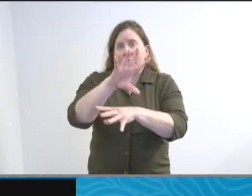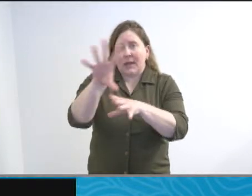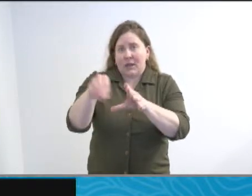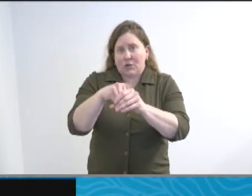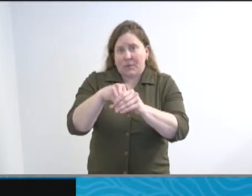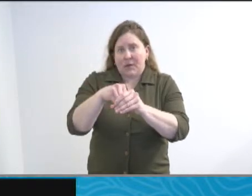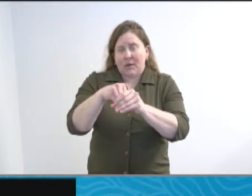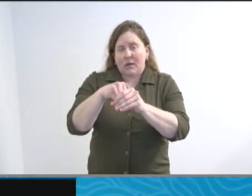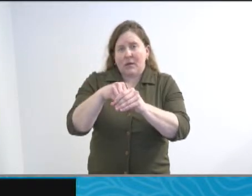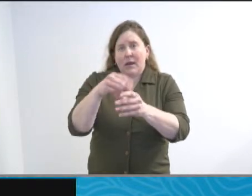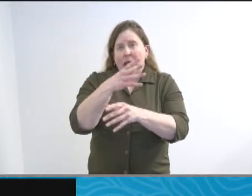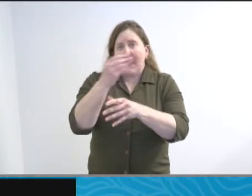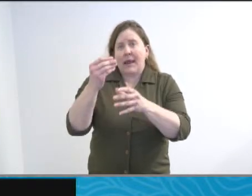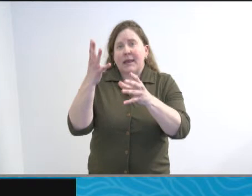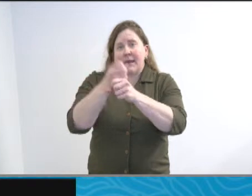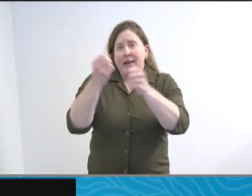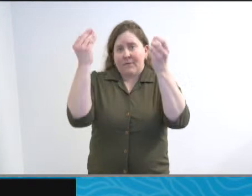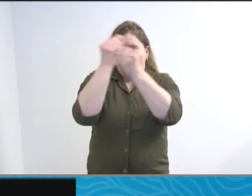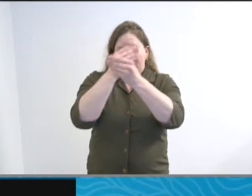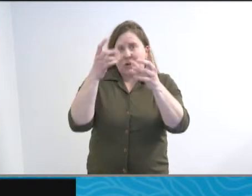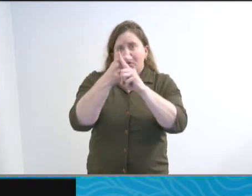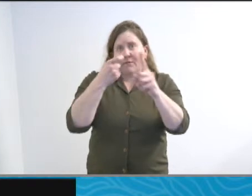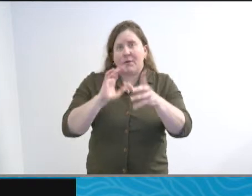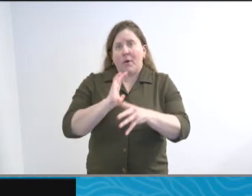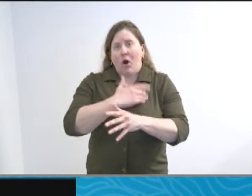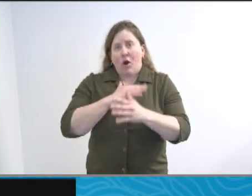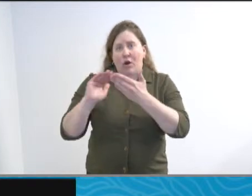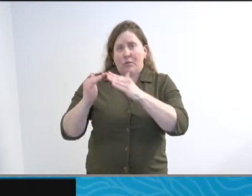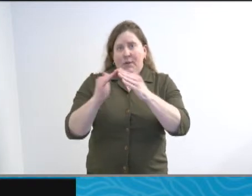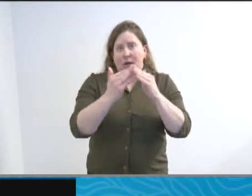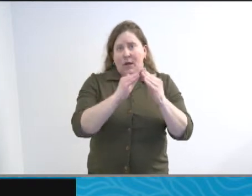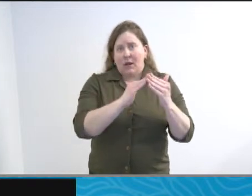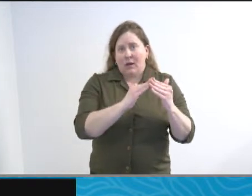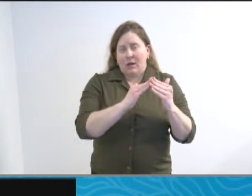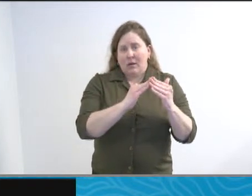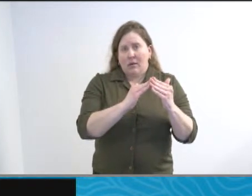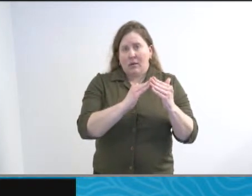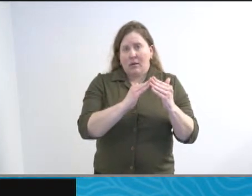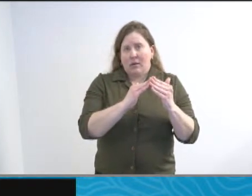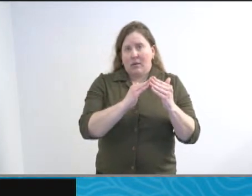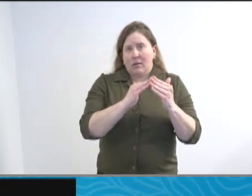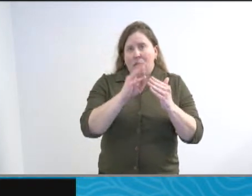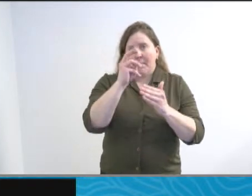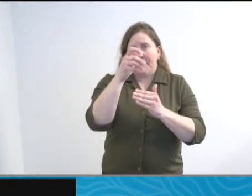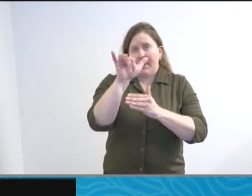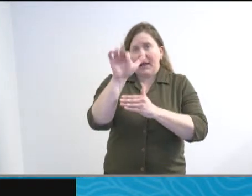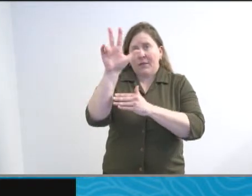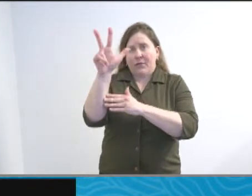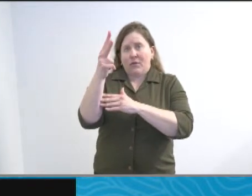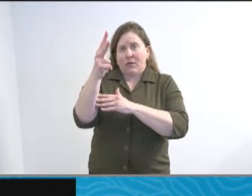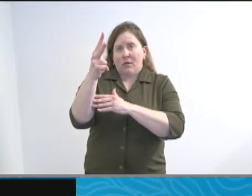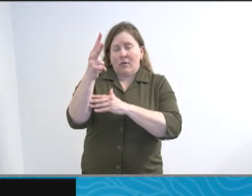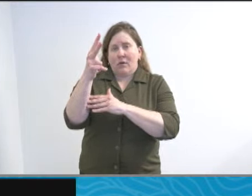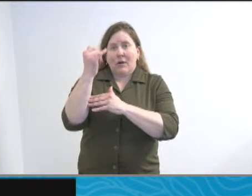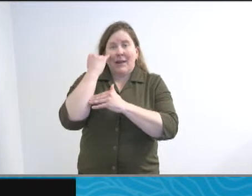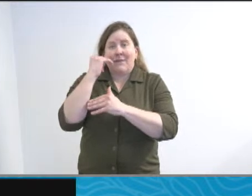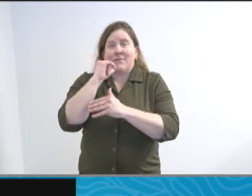our community, but I just wanted to share that, you know, you can look forward to on May 3rd, or if not sooner